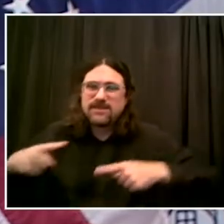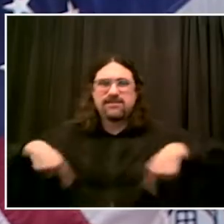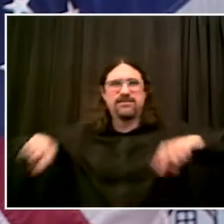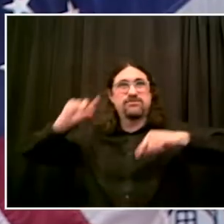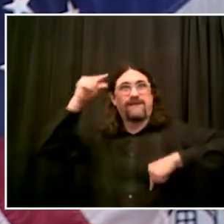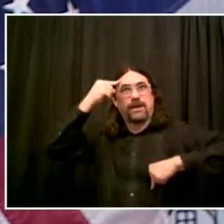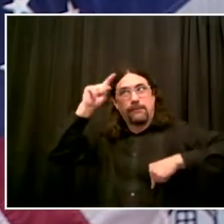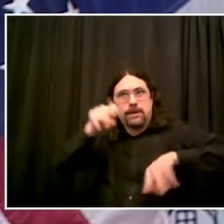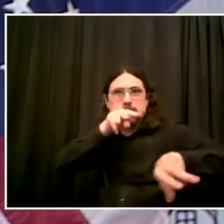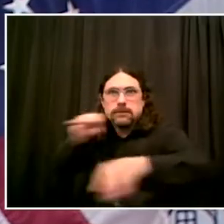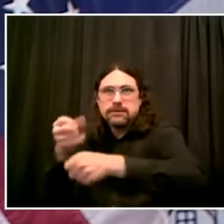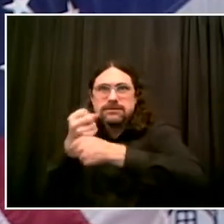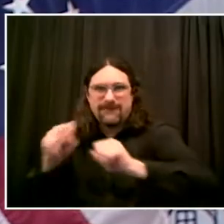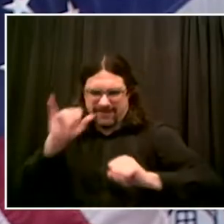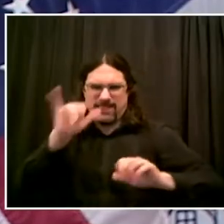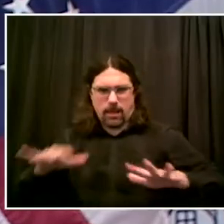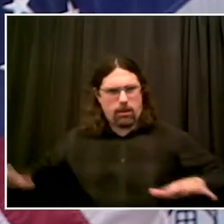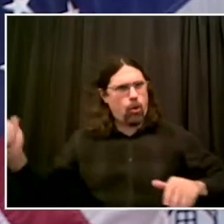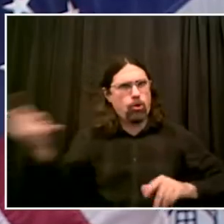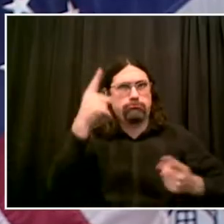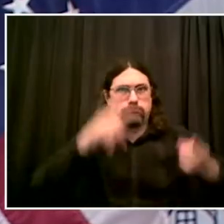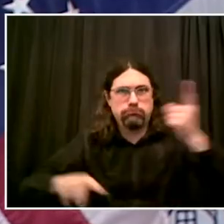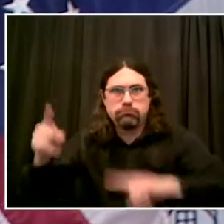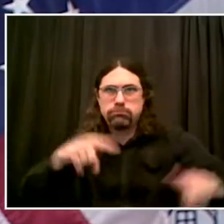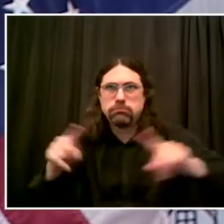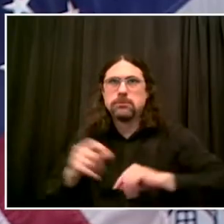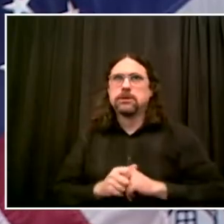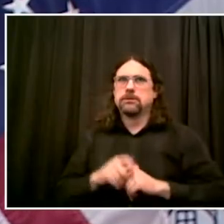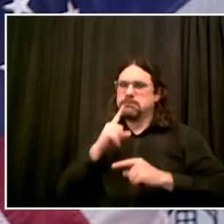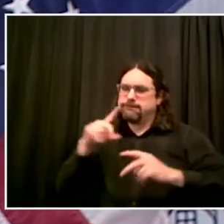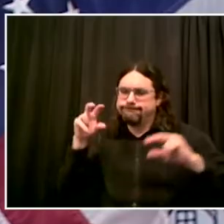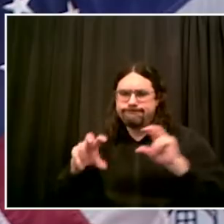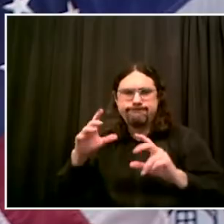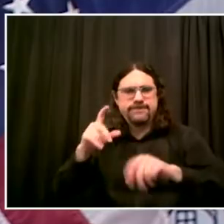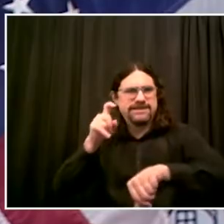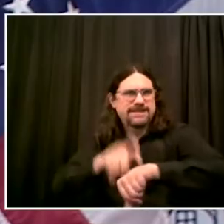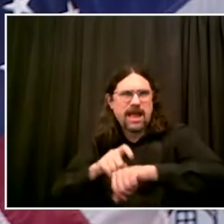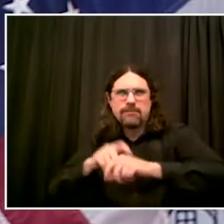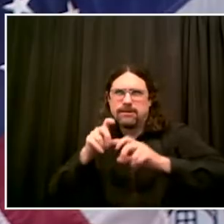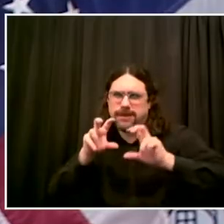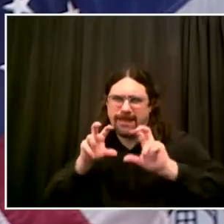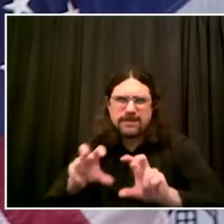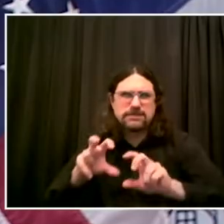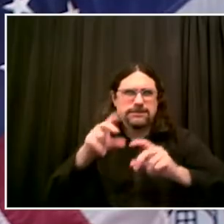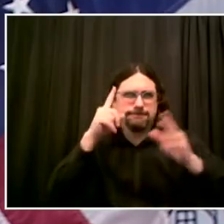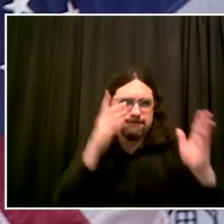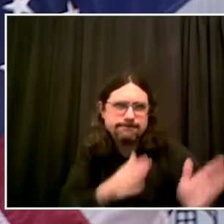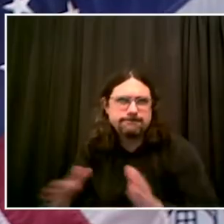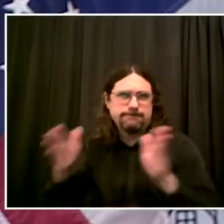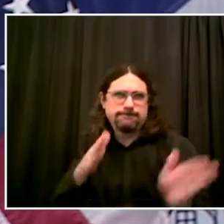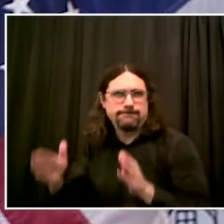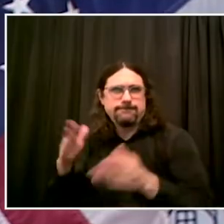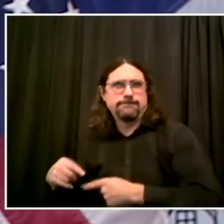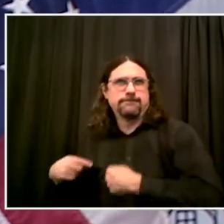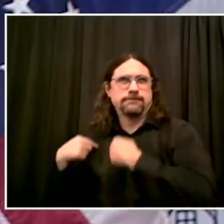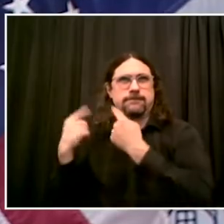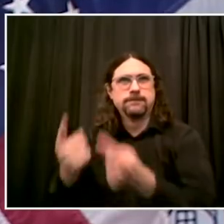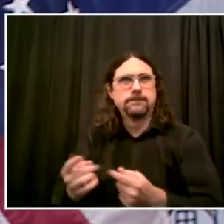PEOPLE TO MOVE FORAWRDW I TH REOPENING. THERE IS A LOT OF WILLINGNESS TO WORK WITH THE RULES AND UNDERSTAINNDG THAT IT WILL TAKTE IME TO